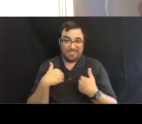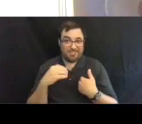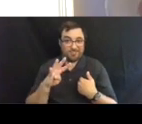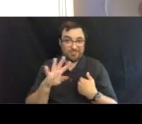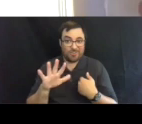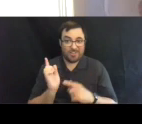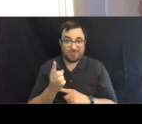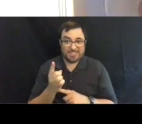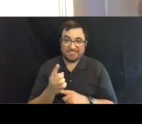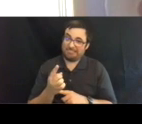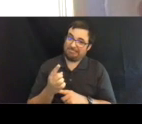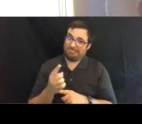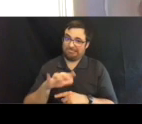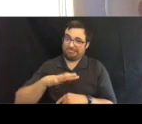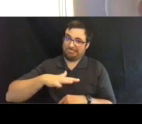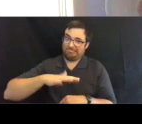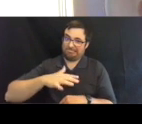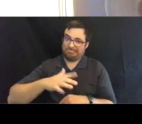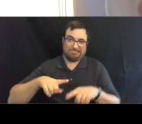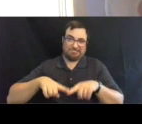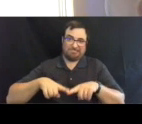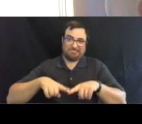time, but maybe they will. When I worked